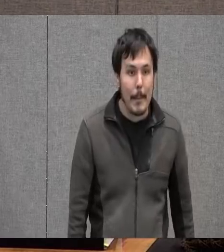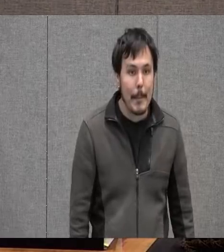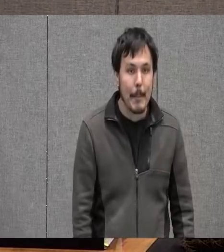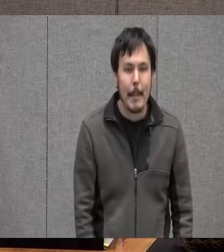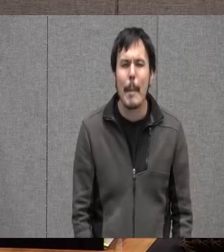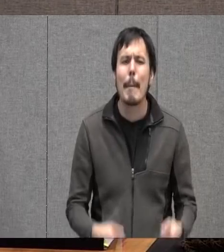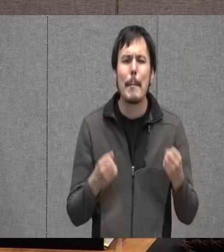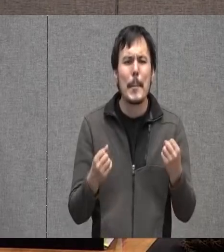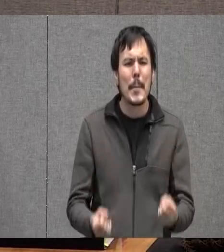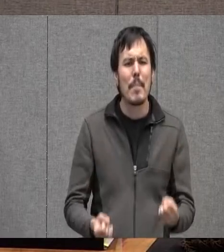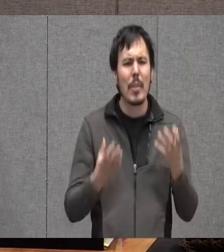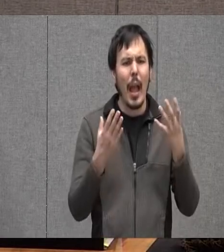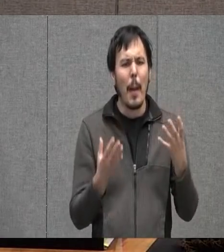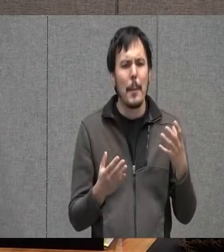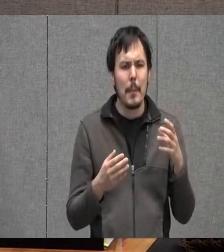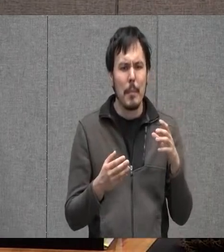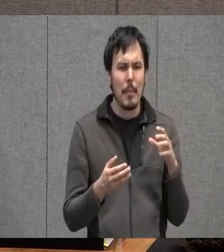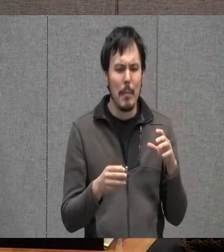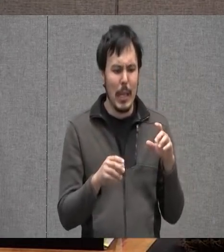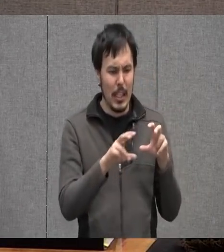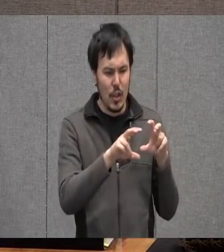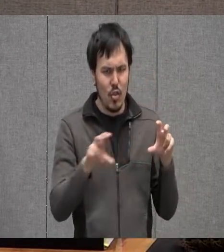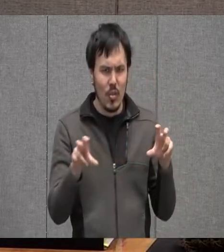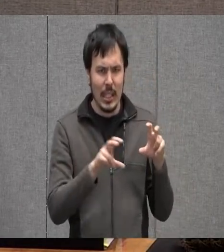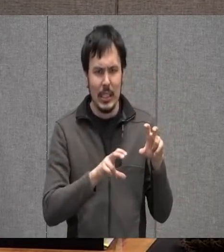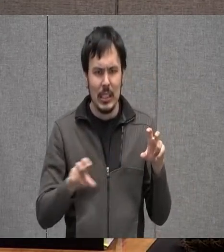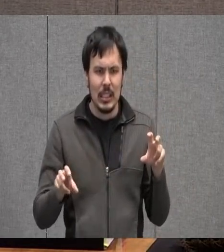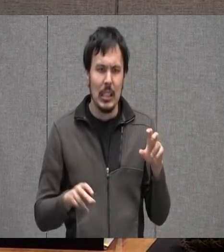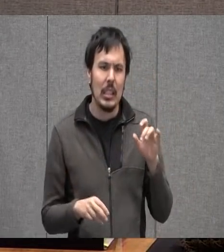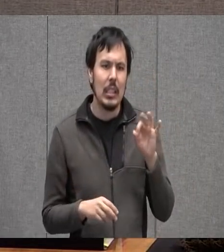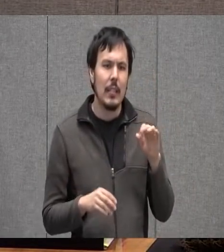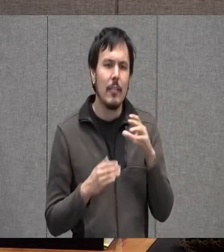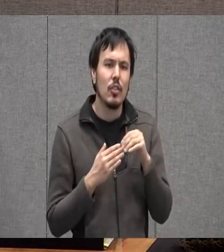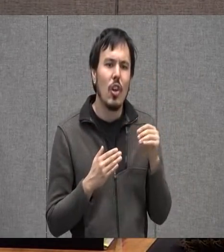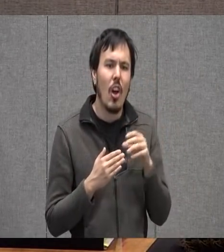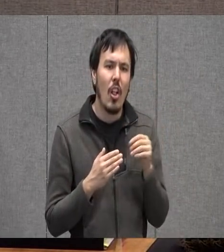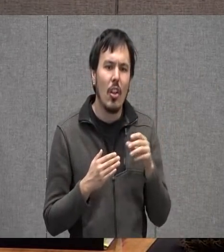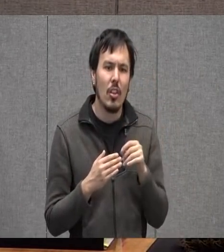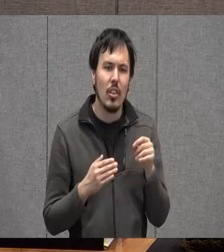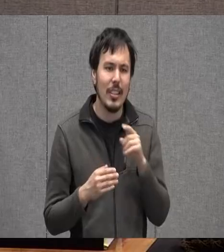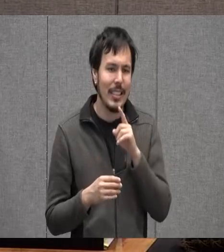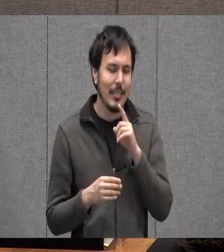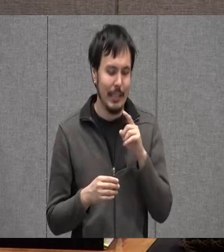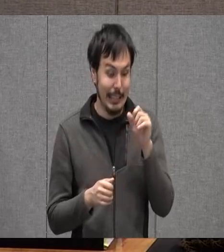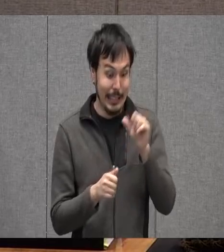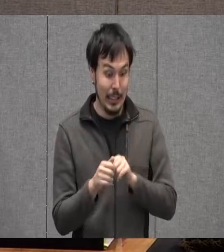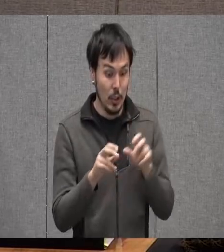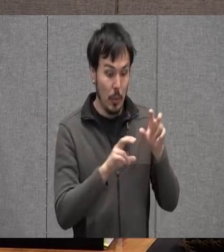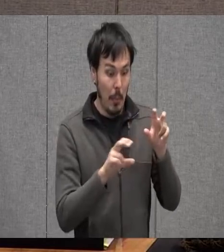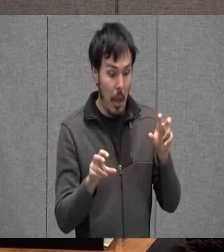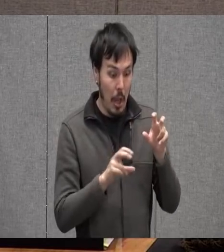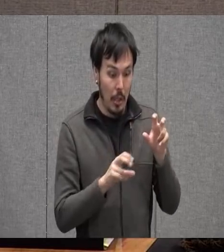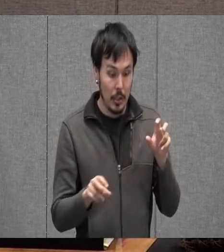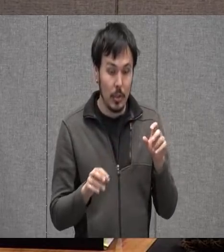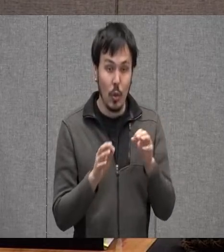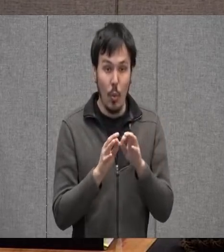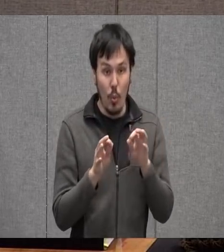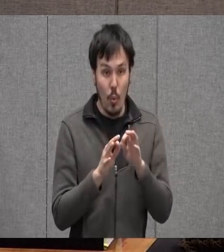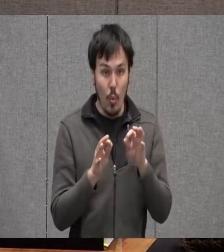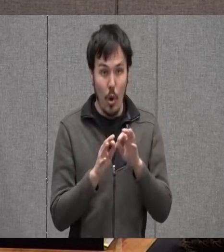So, how many units do we have inside this dollar anyway if they're all worth one cent? There was a clue in the book, wasn't there?